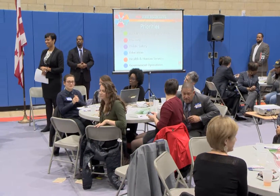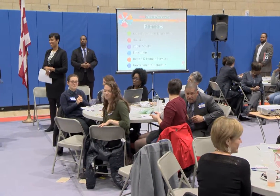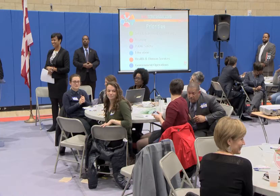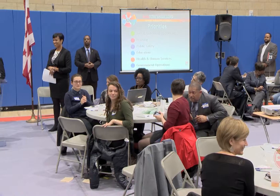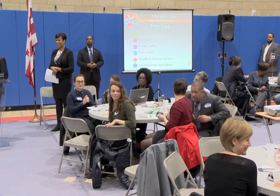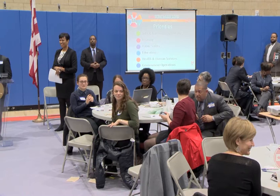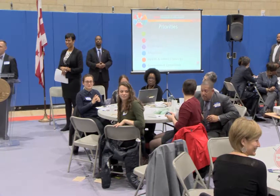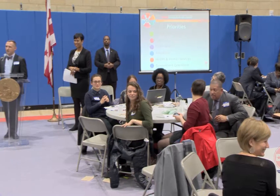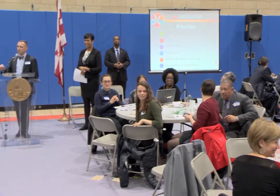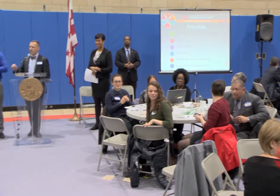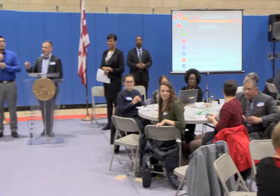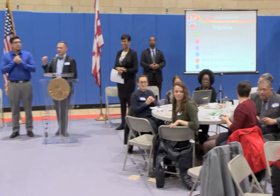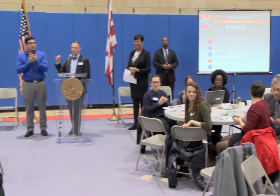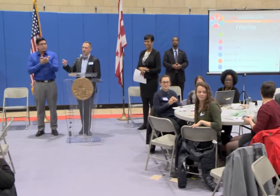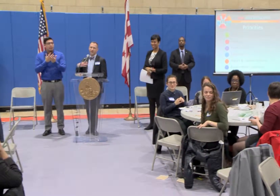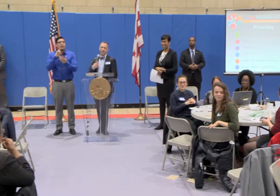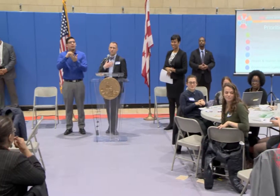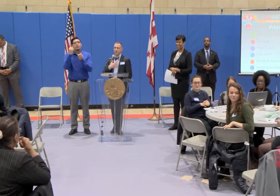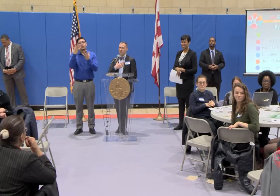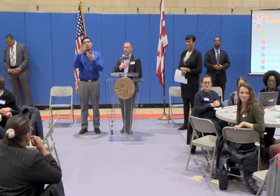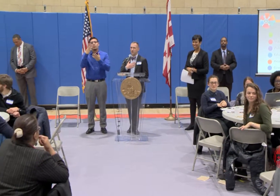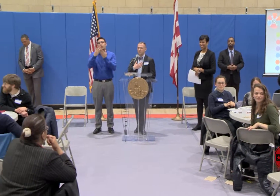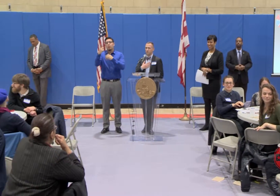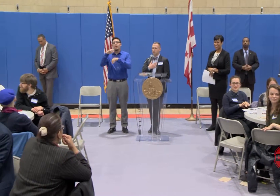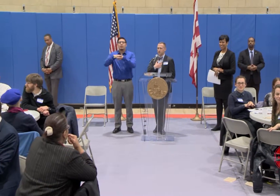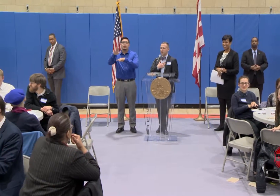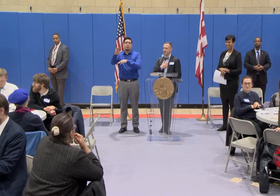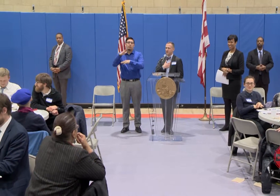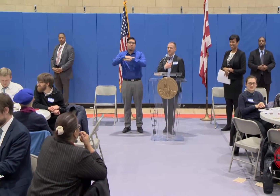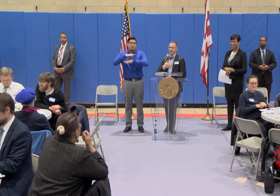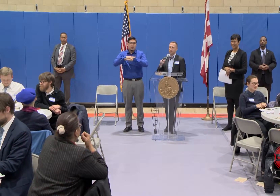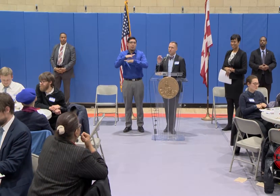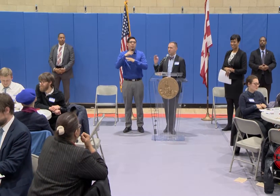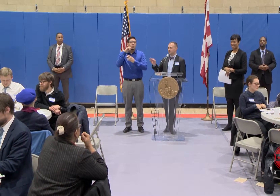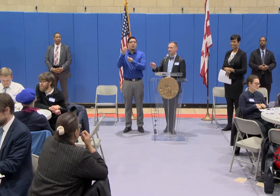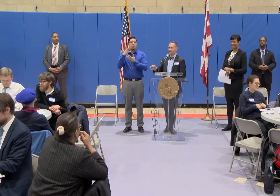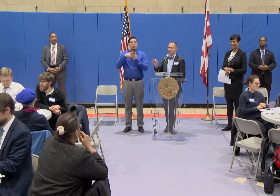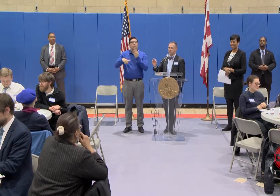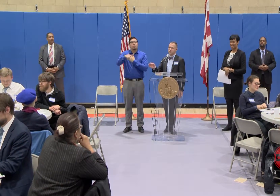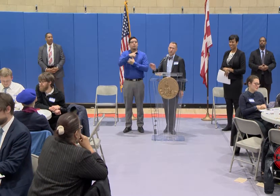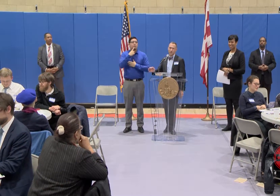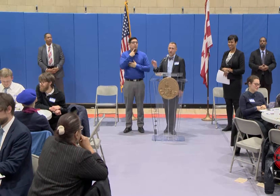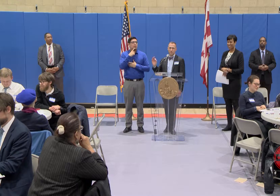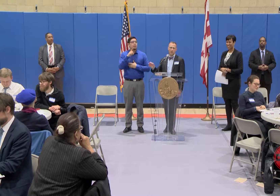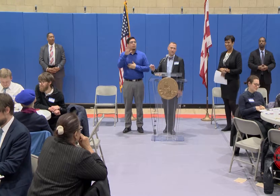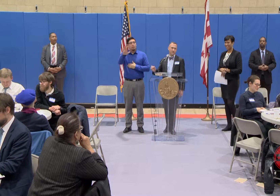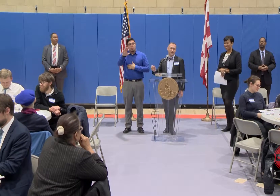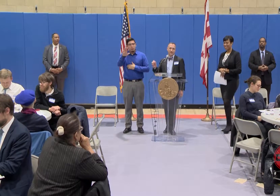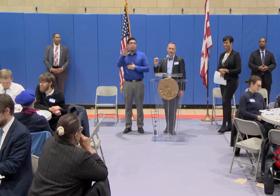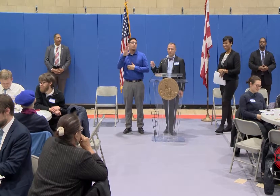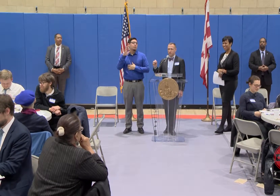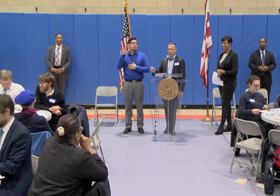YOUR TABLE AND THEY ARE GOING TO LET ME KNOW WHAT YOU HAD TO SAY SO PLEASE YOUR VOICES ARE HEARD, I PROMISE AND I'M GOING TO TURN